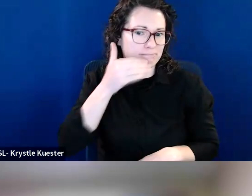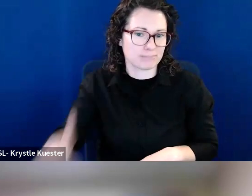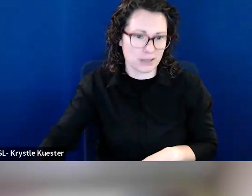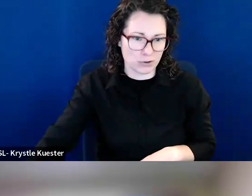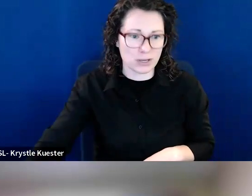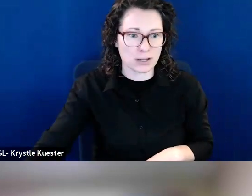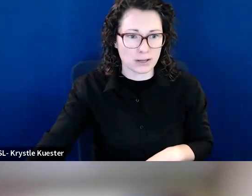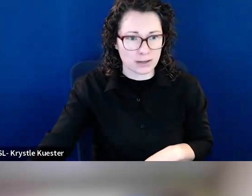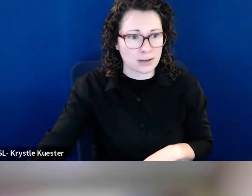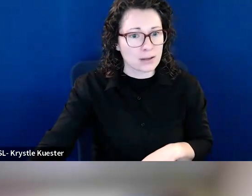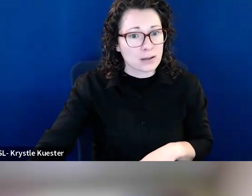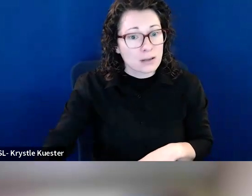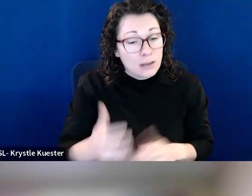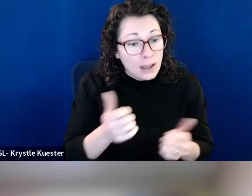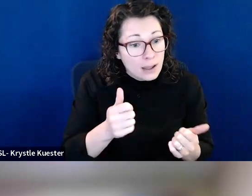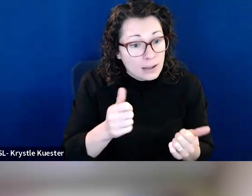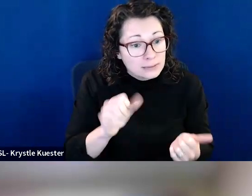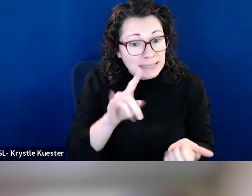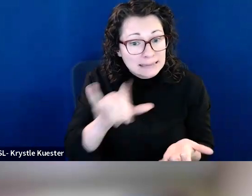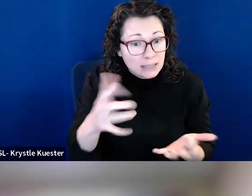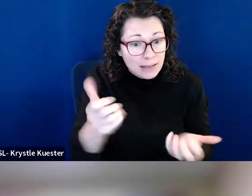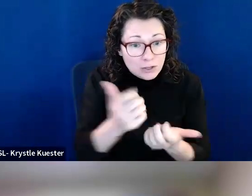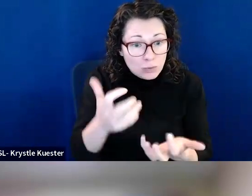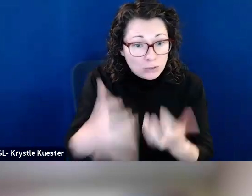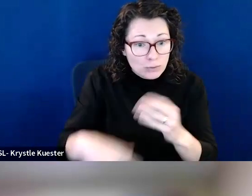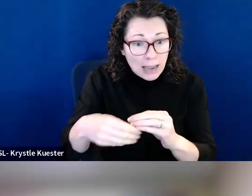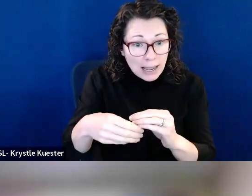is there anything you wanted to add on the PBM policies that we're looking at?